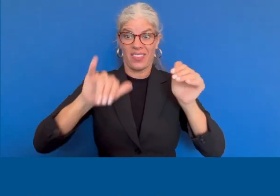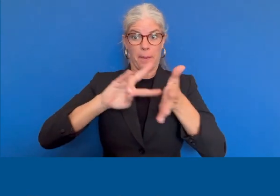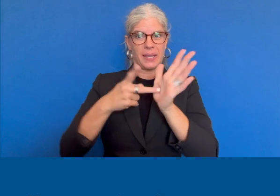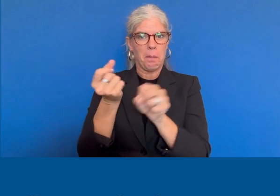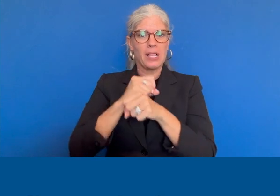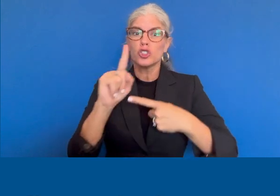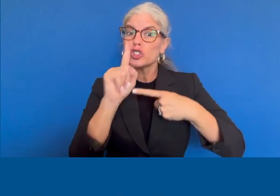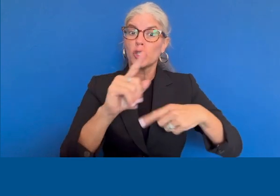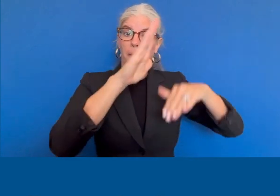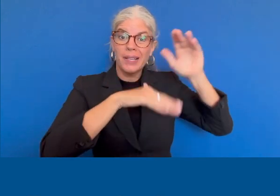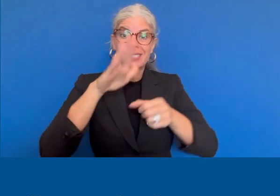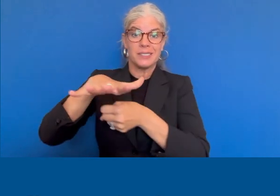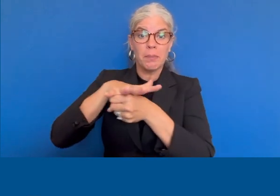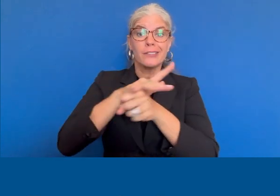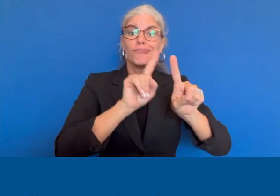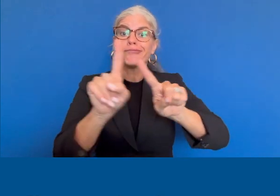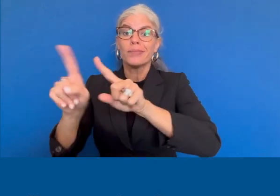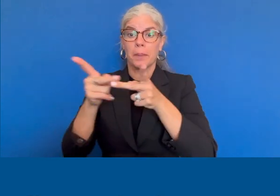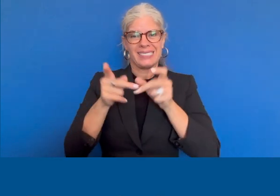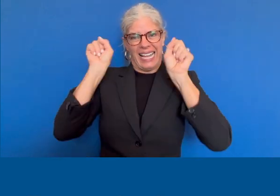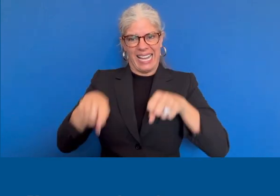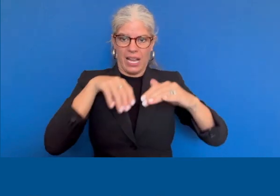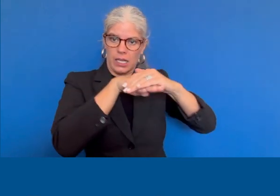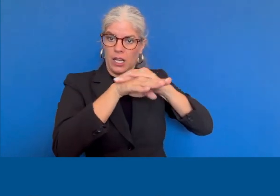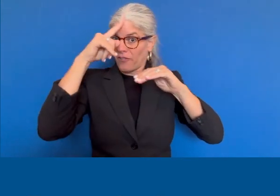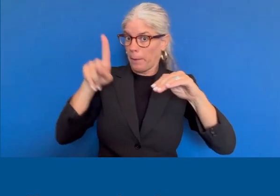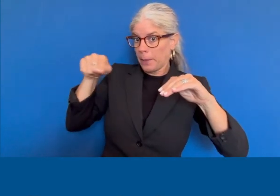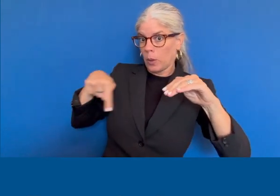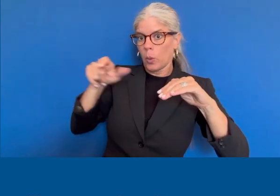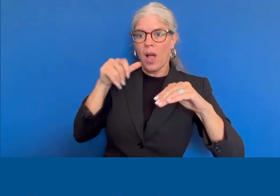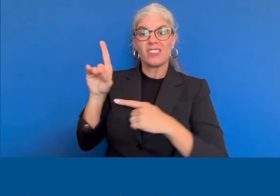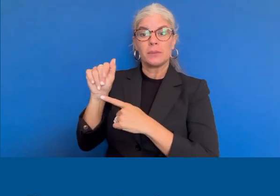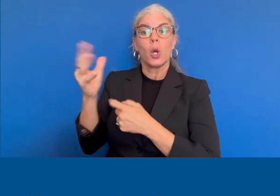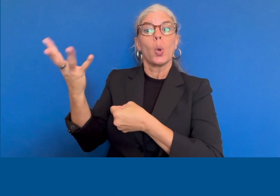This means ensuring that buildings, spaces, and other places are accessible to people with disabilities